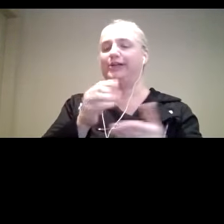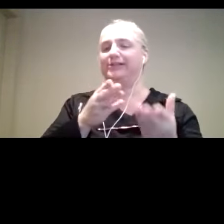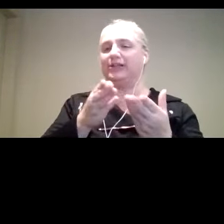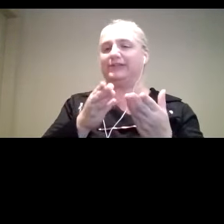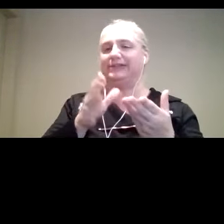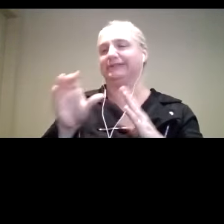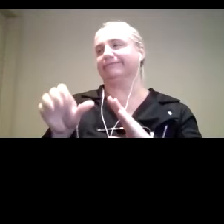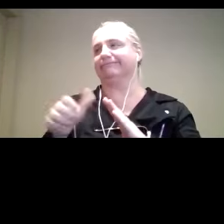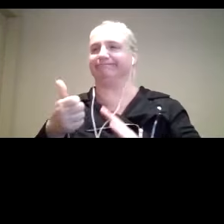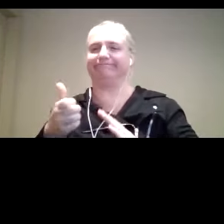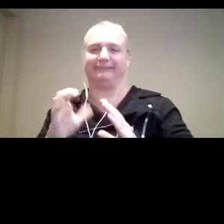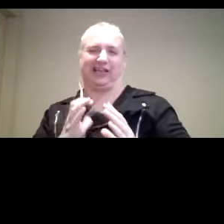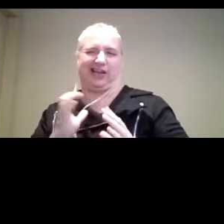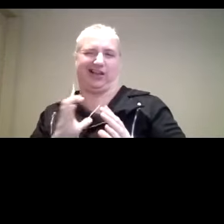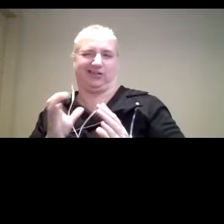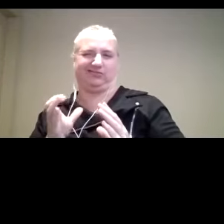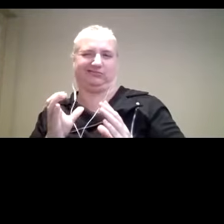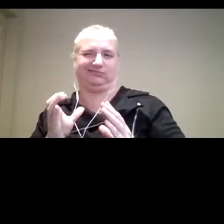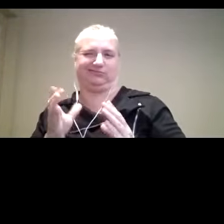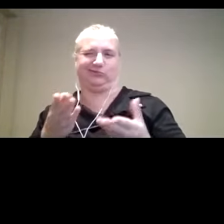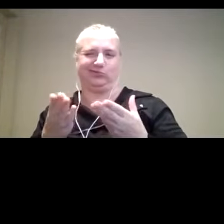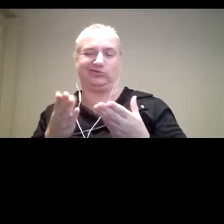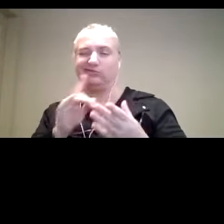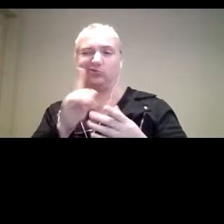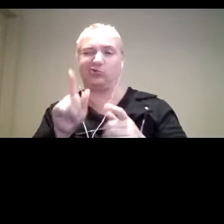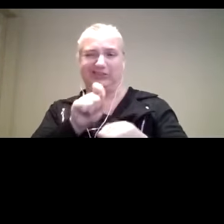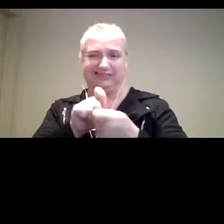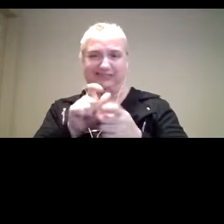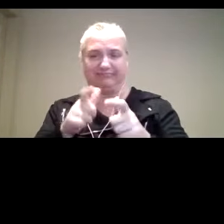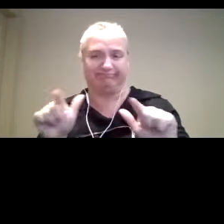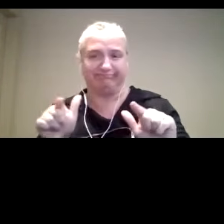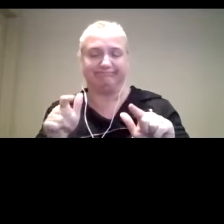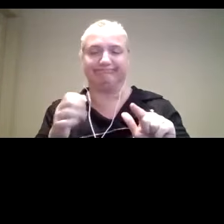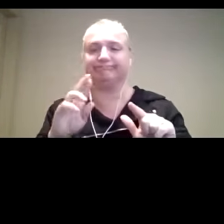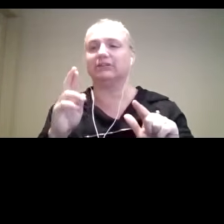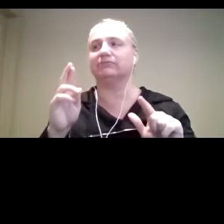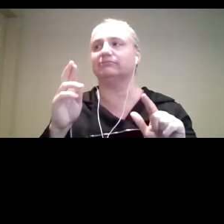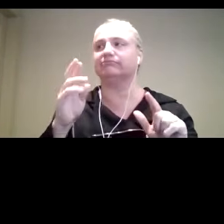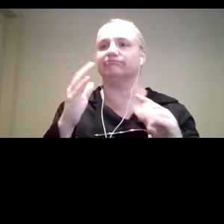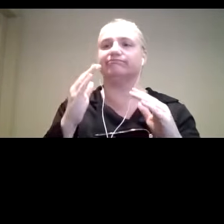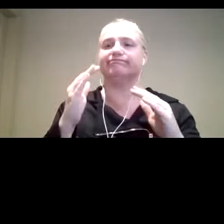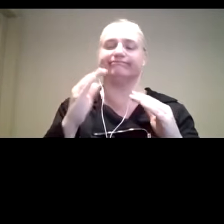I'm not sure what the language is around that these days, but we've moved up from Chevy.